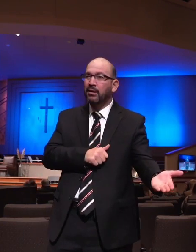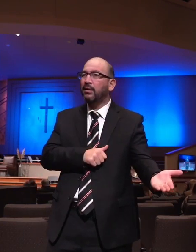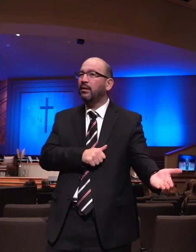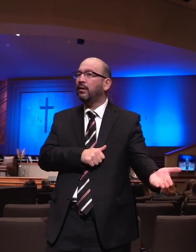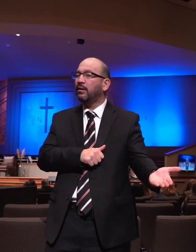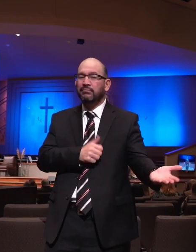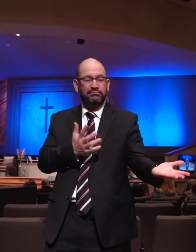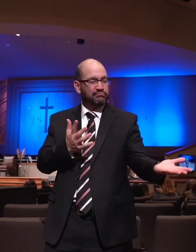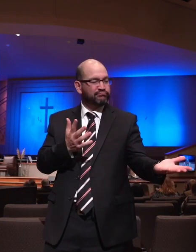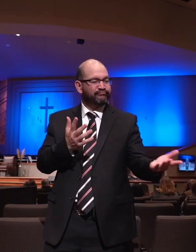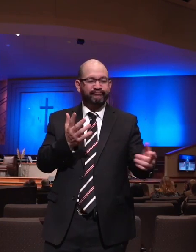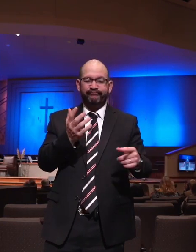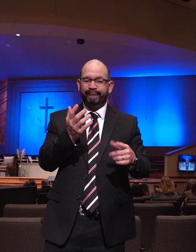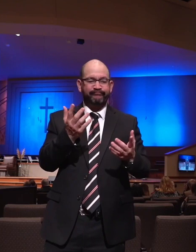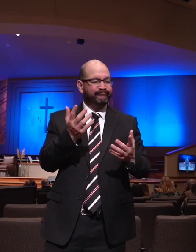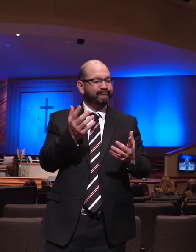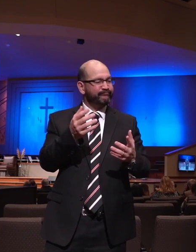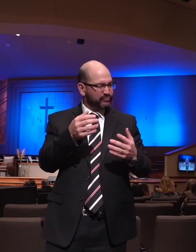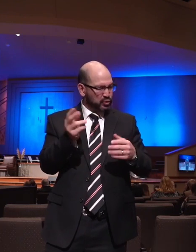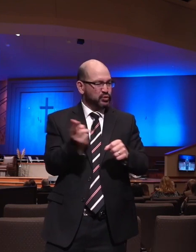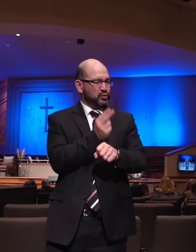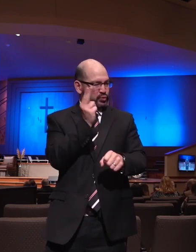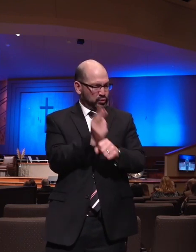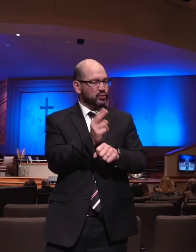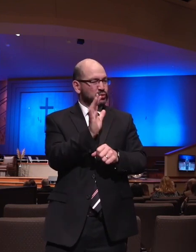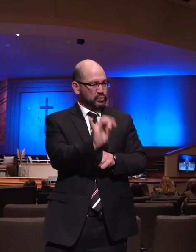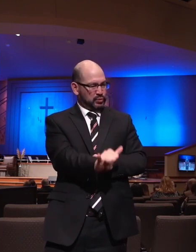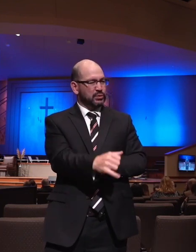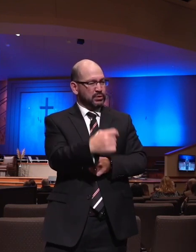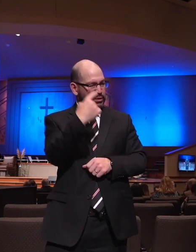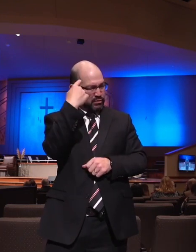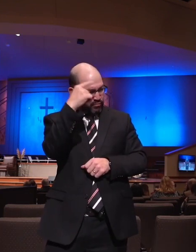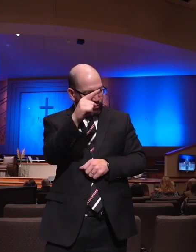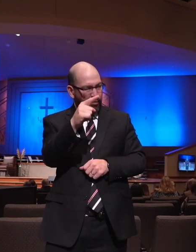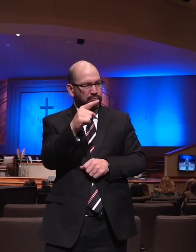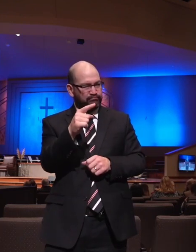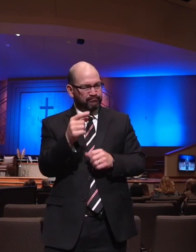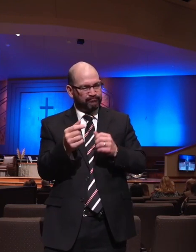gender her age her position her nationality